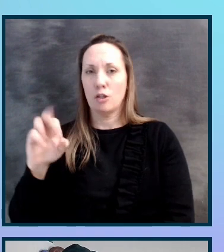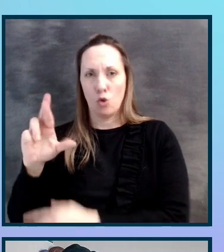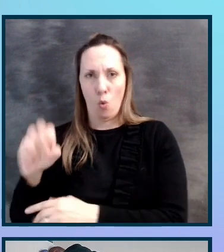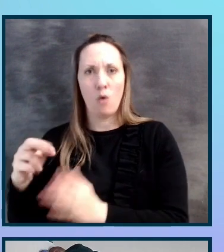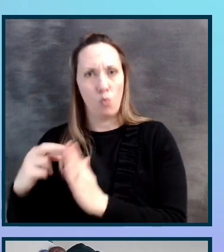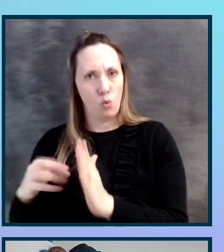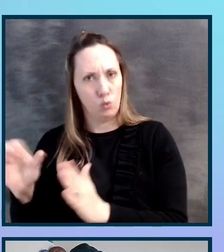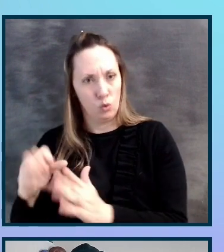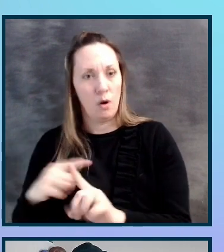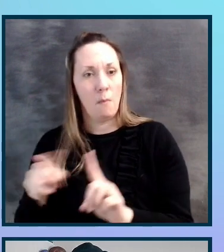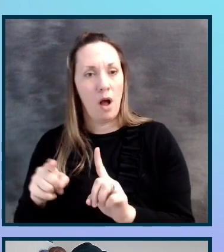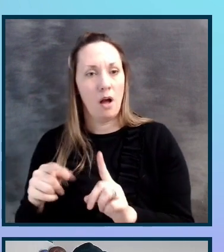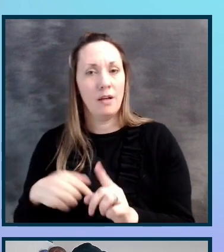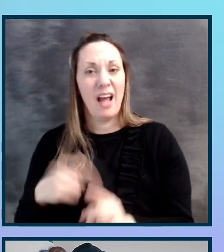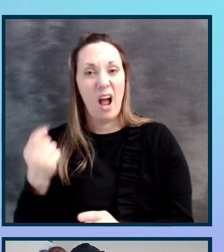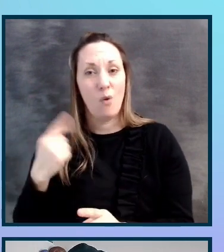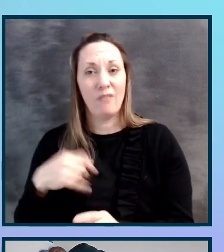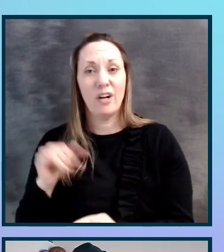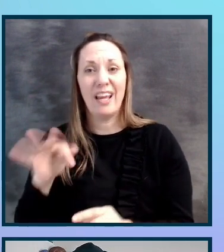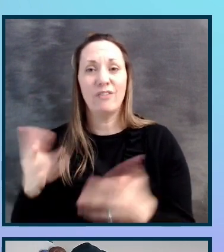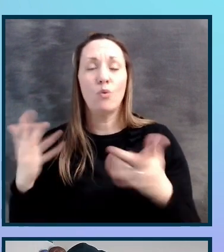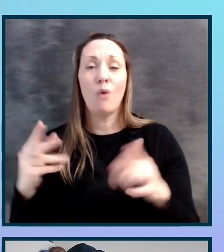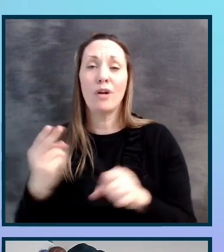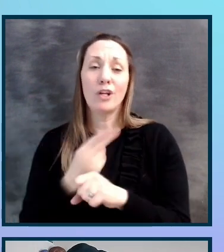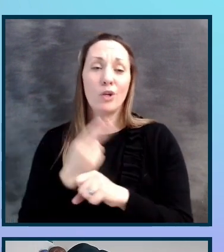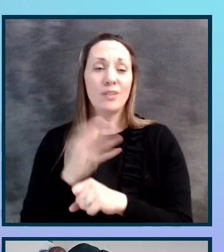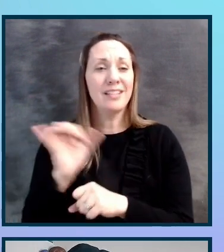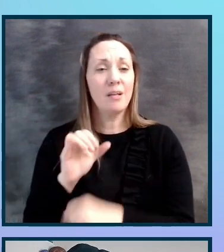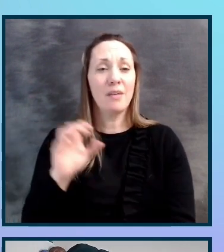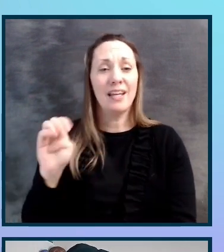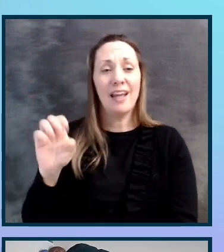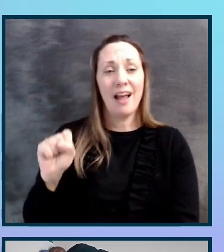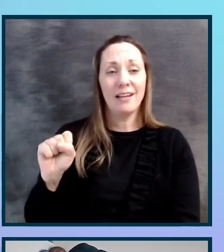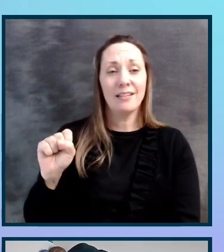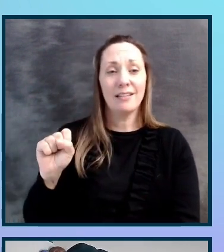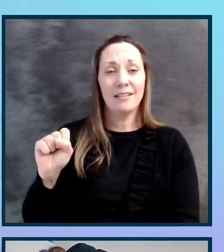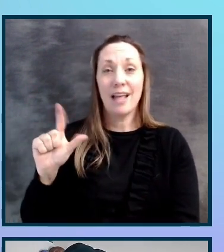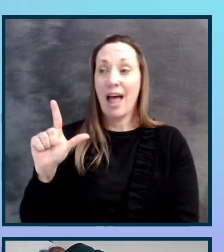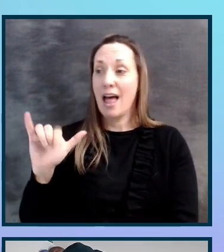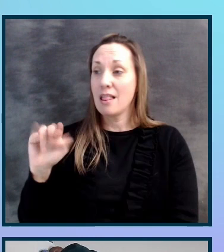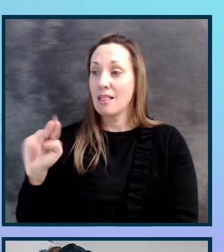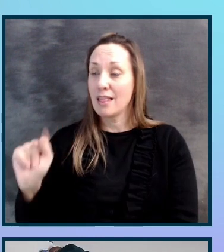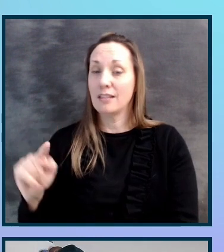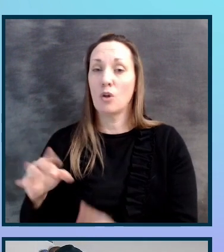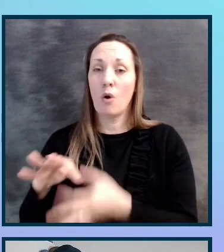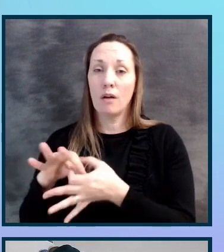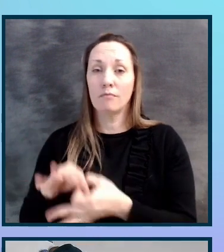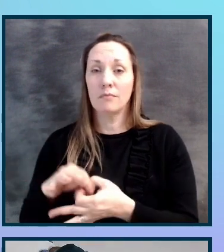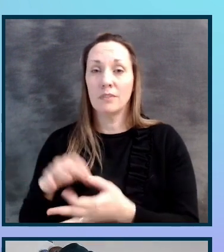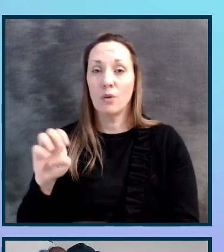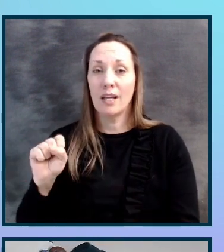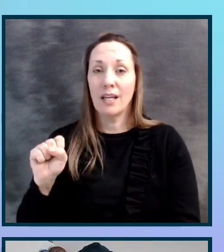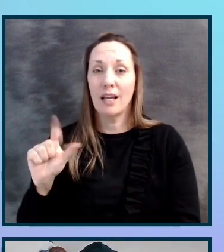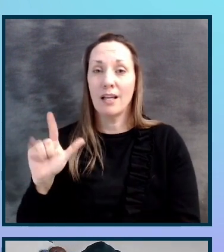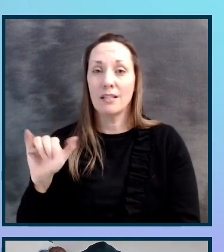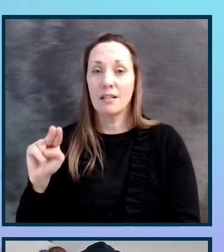However, if you're already using something like an ESLint or you're tied specifically to ESLint you can use something like Axe Linter.